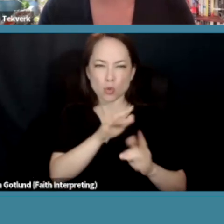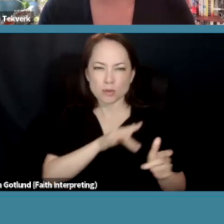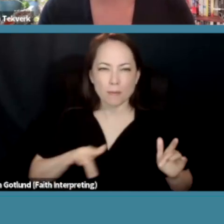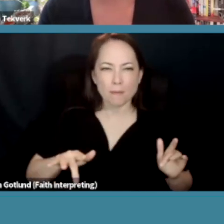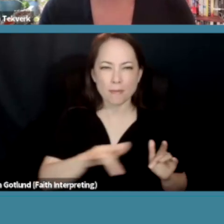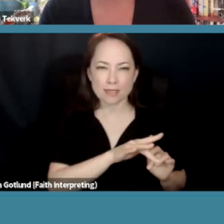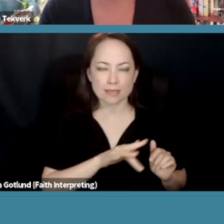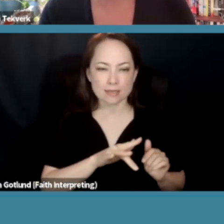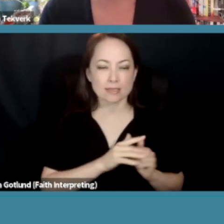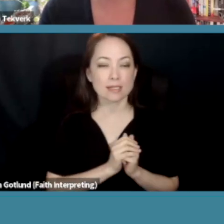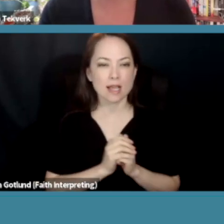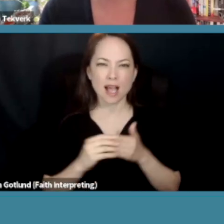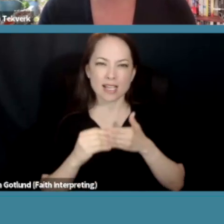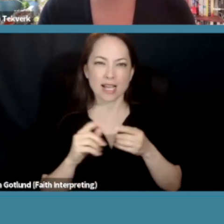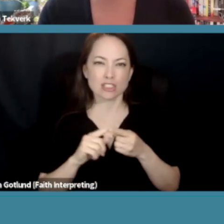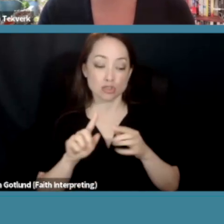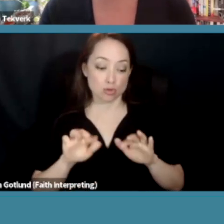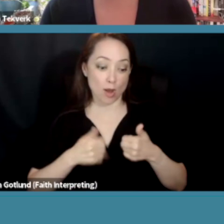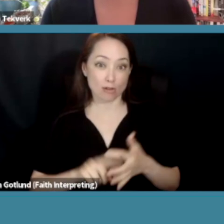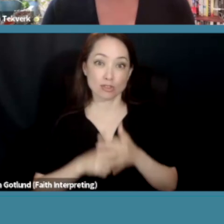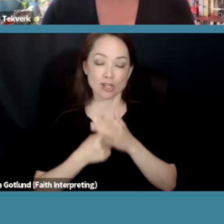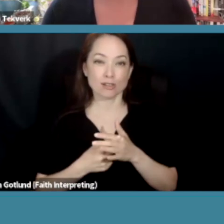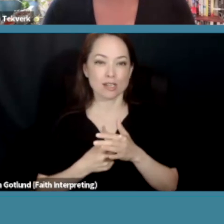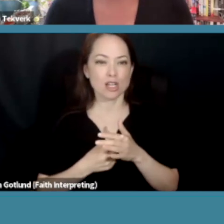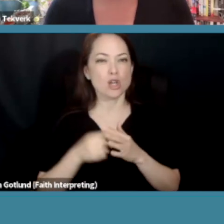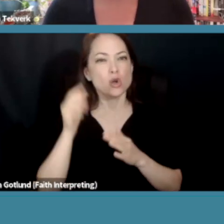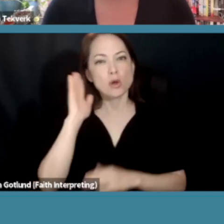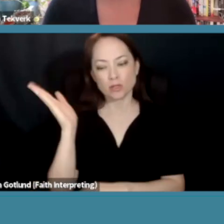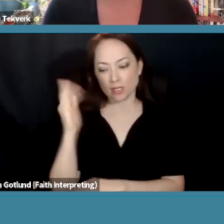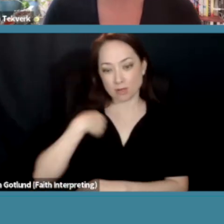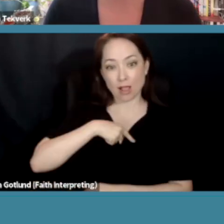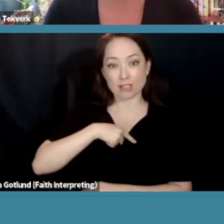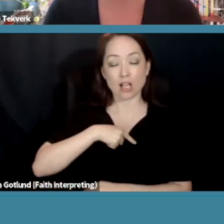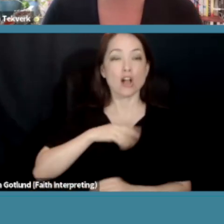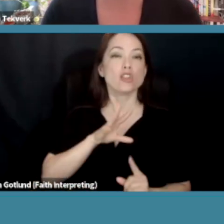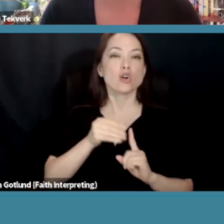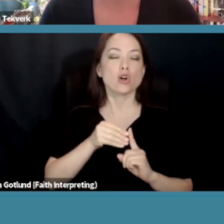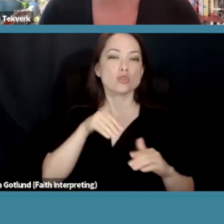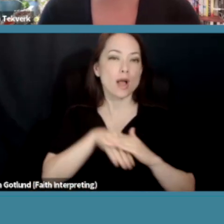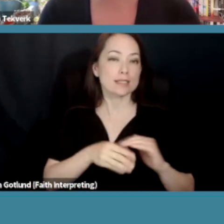A Guide to Getting Started. It'll be presented by us, the Cultural Access Collaborative.